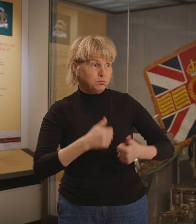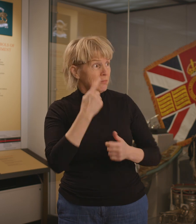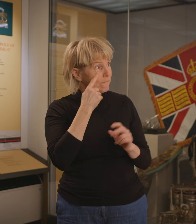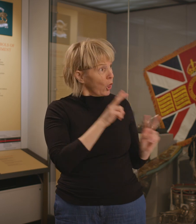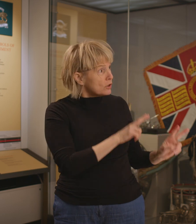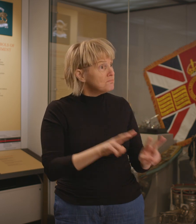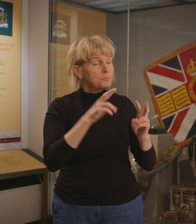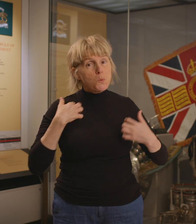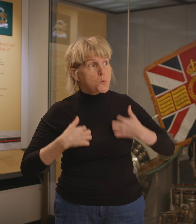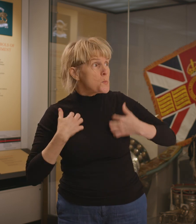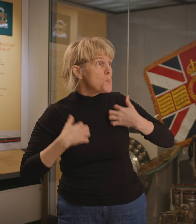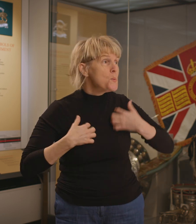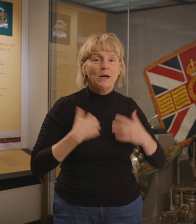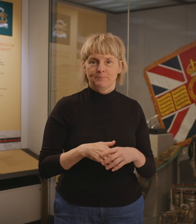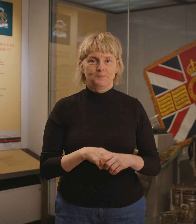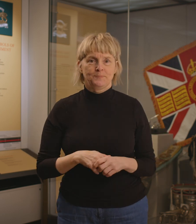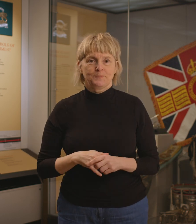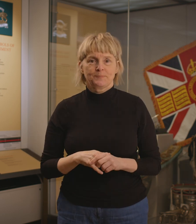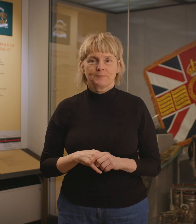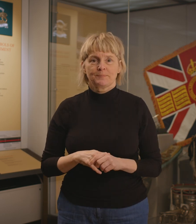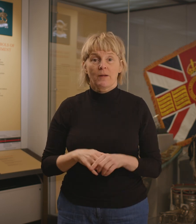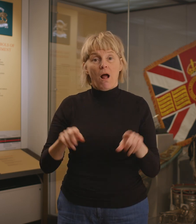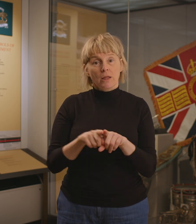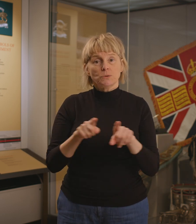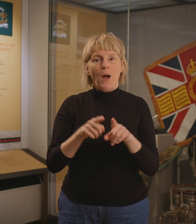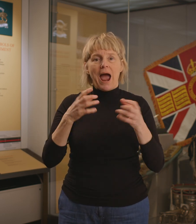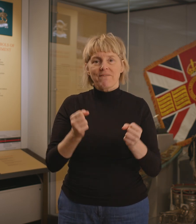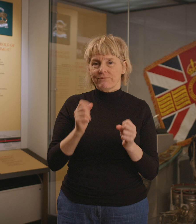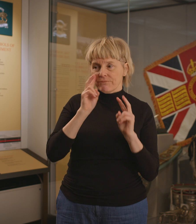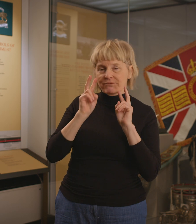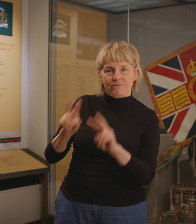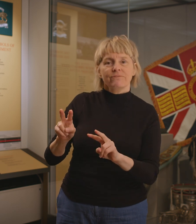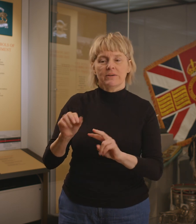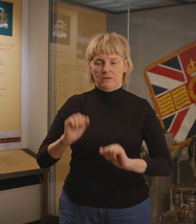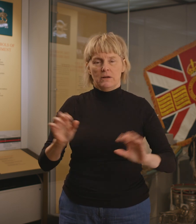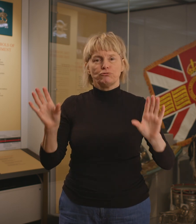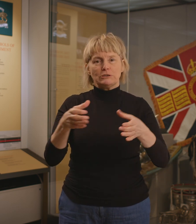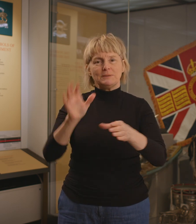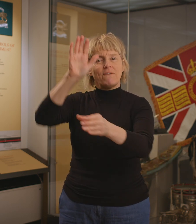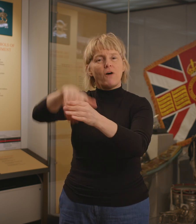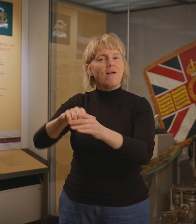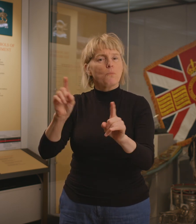The First World War and the Second World War.